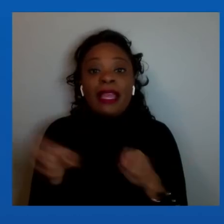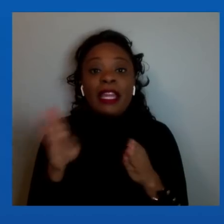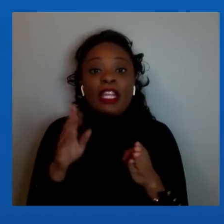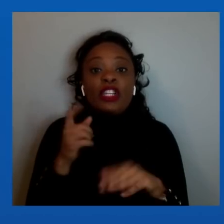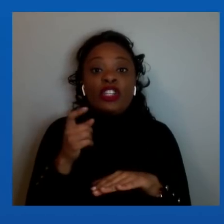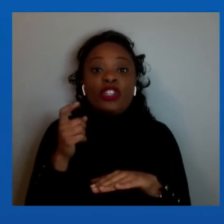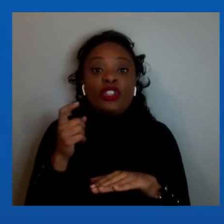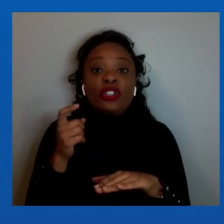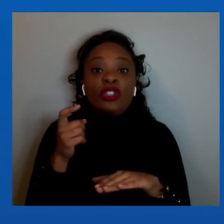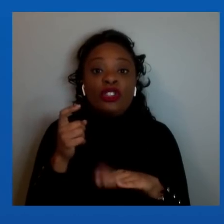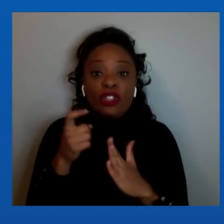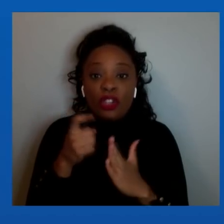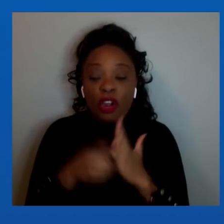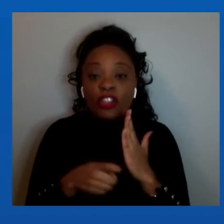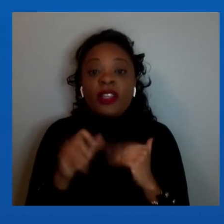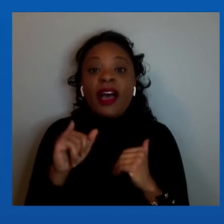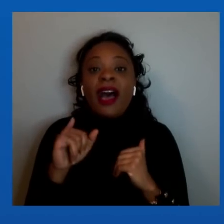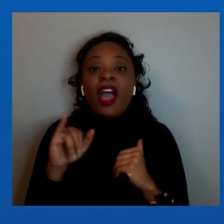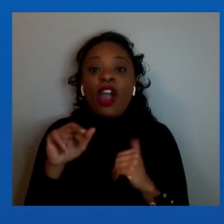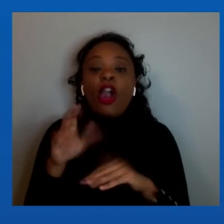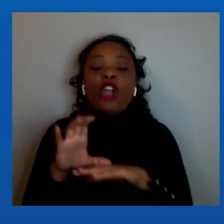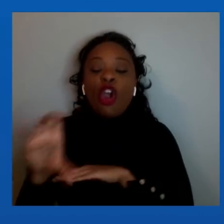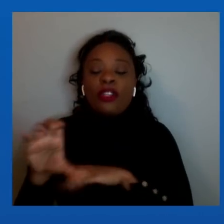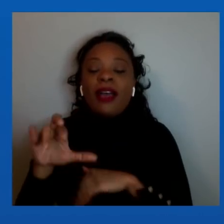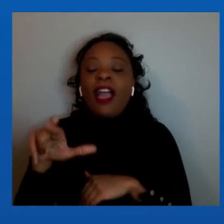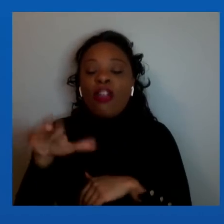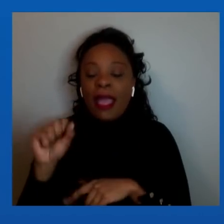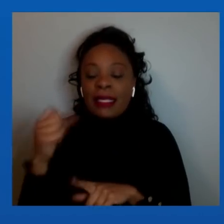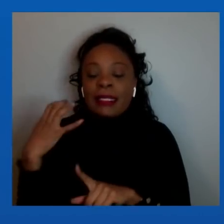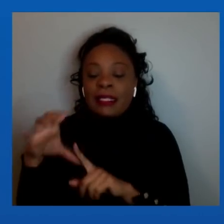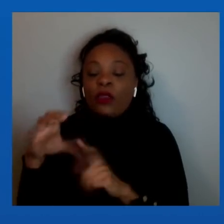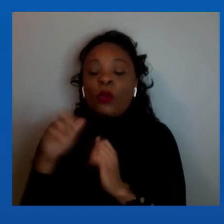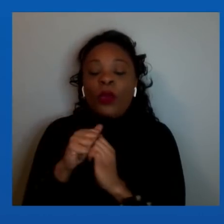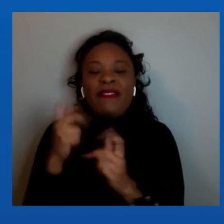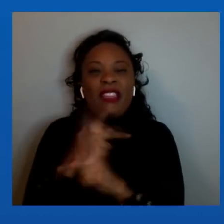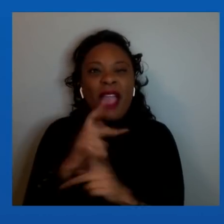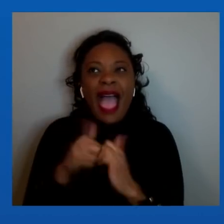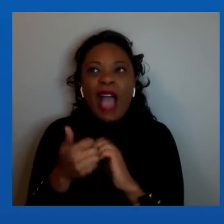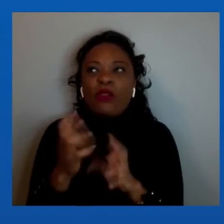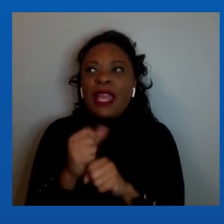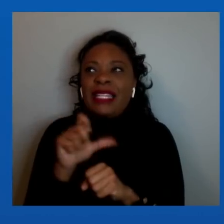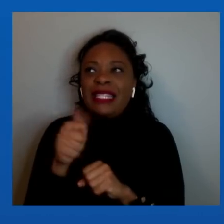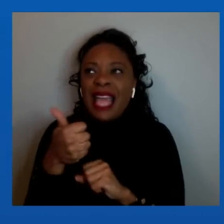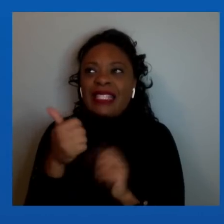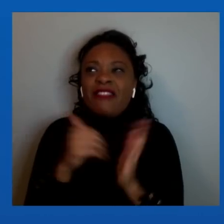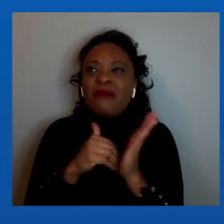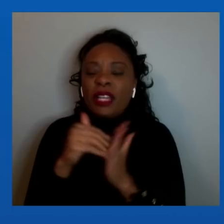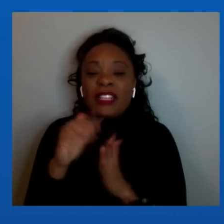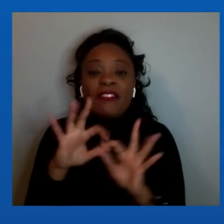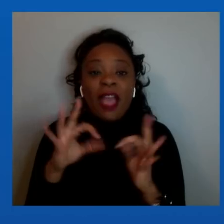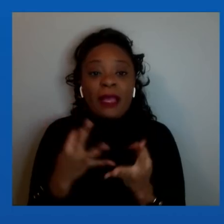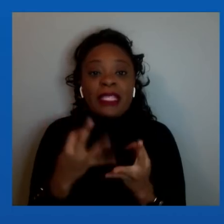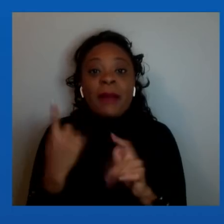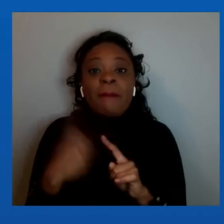with figuring out how to get tens of millions of families a monthly advance on this year's child tax credit.